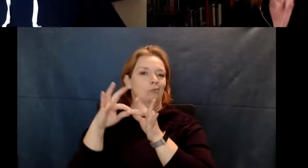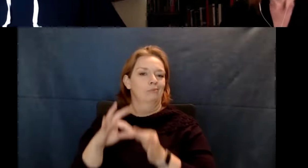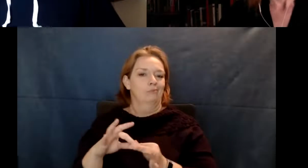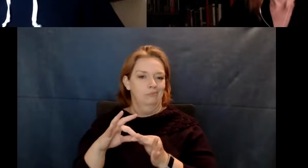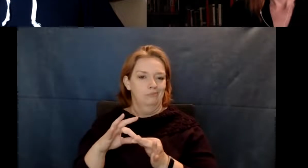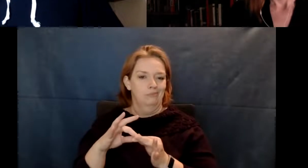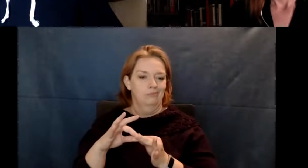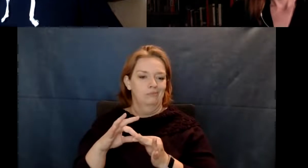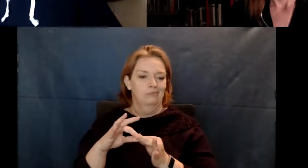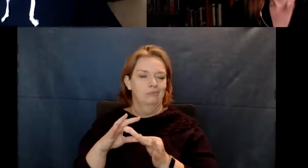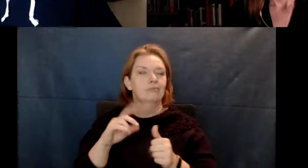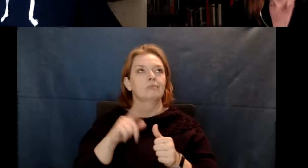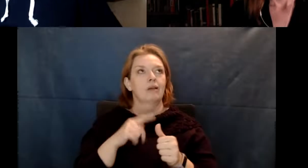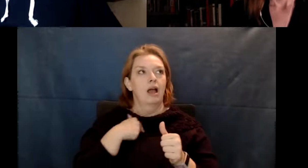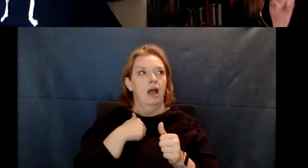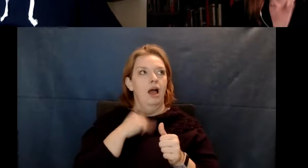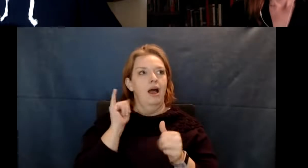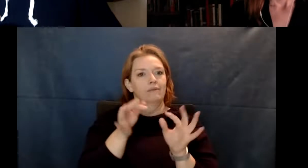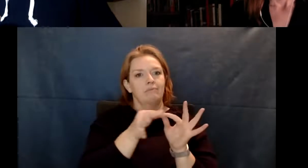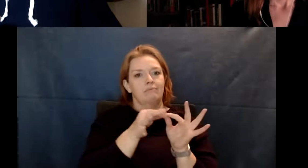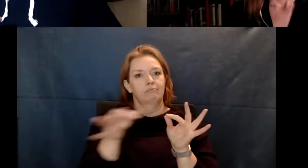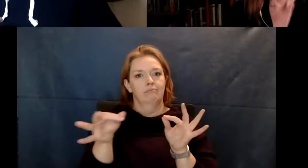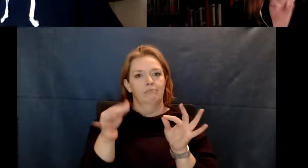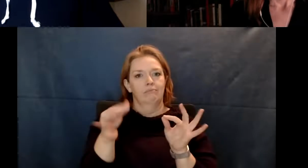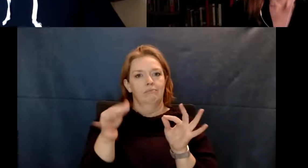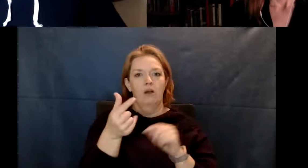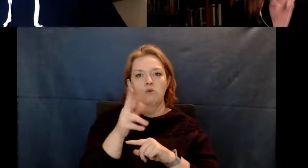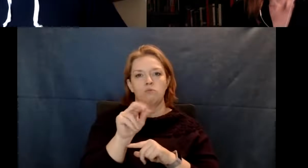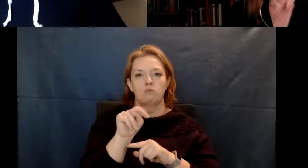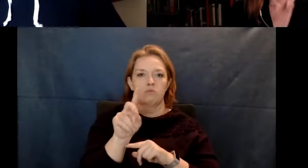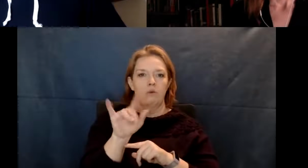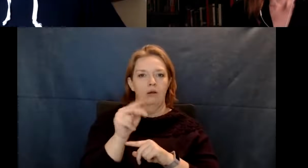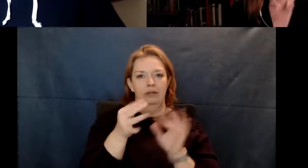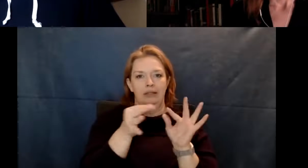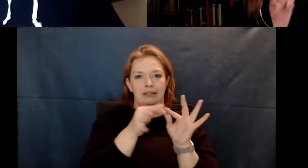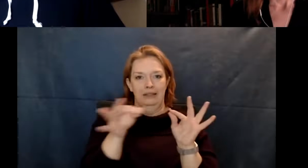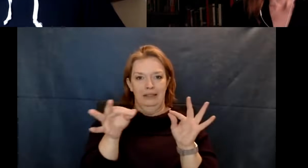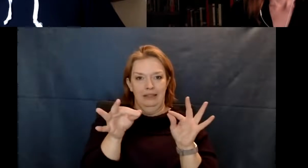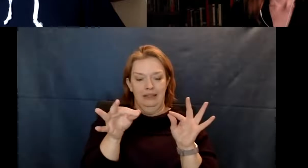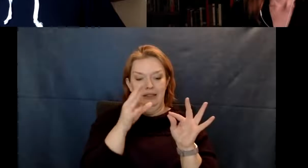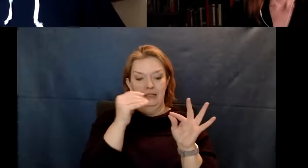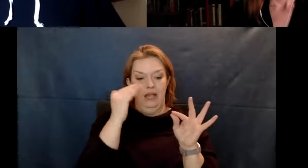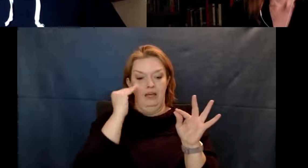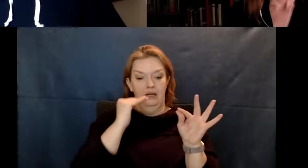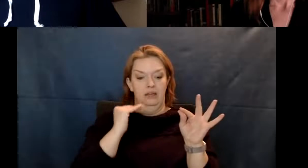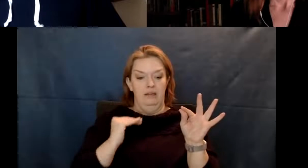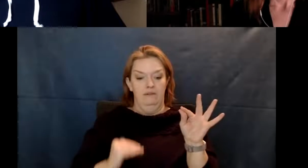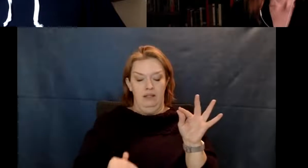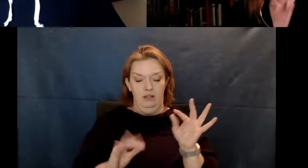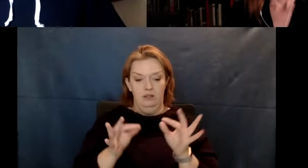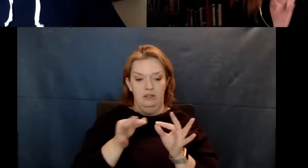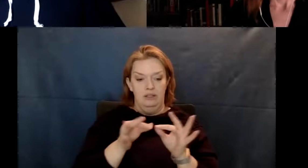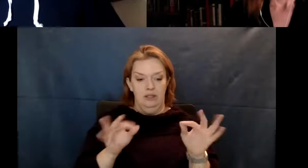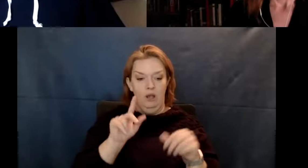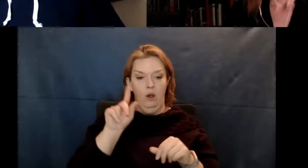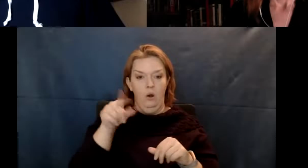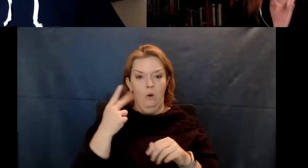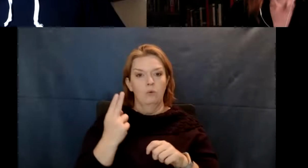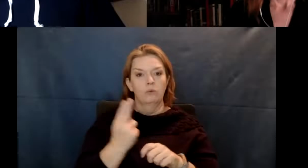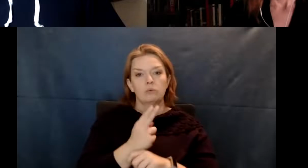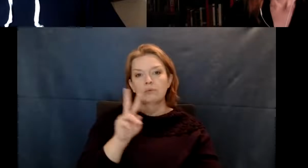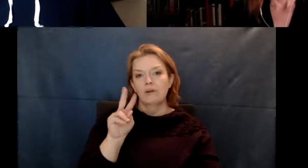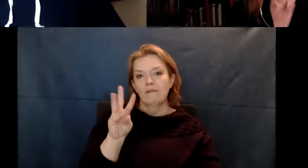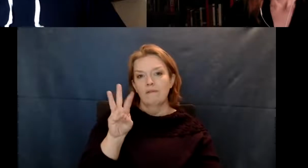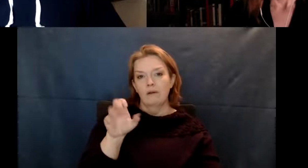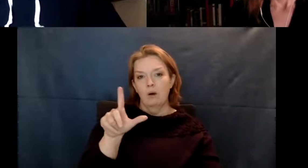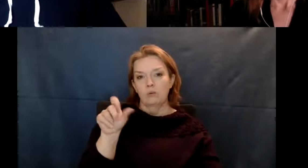sentence, and every other sentence in the poem only uses the vowels in the grounding